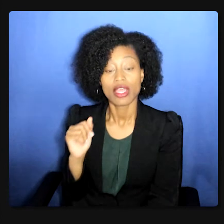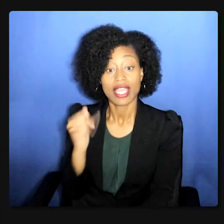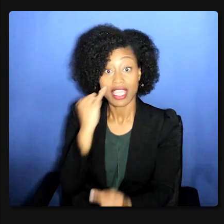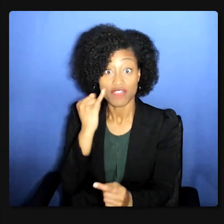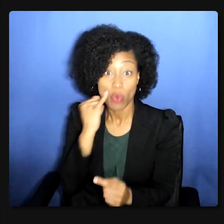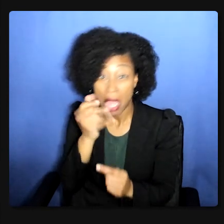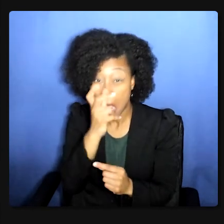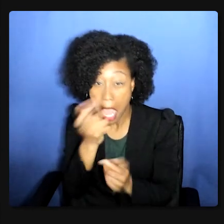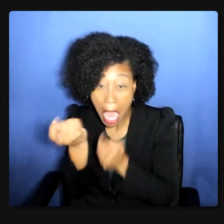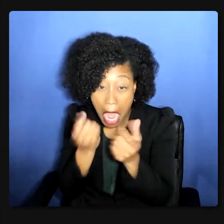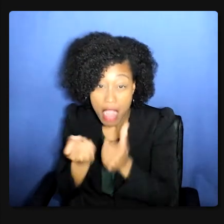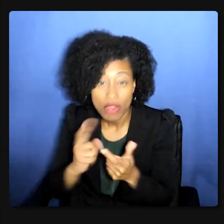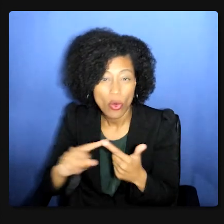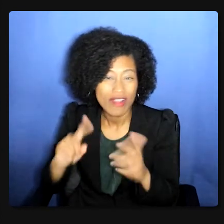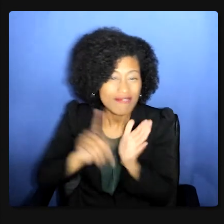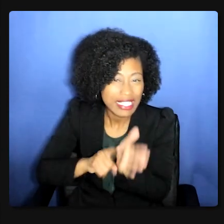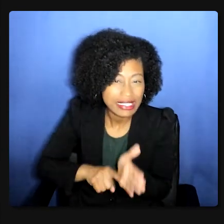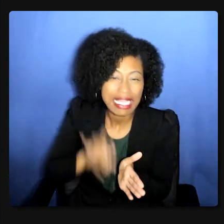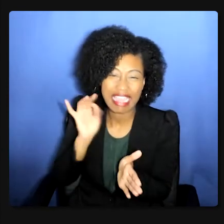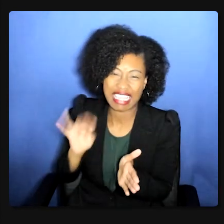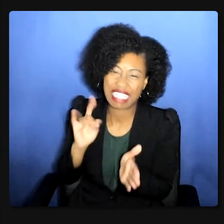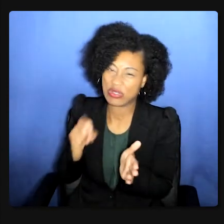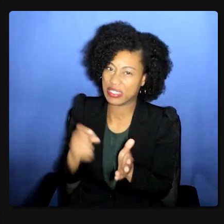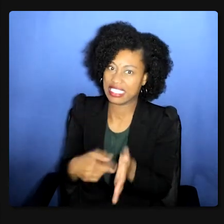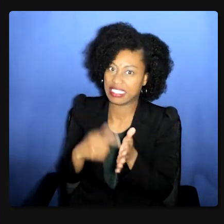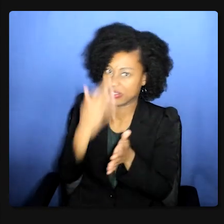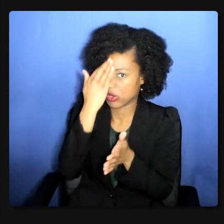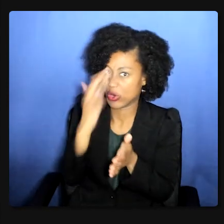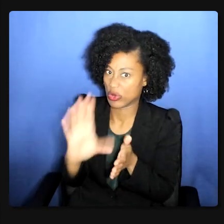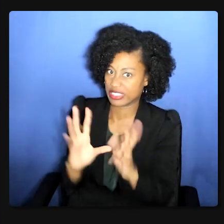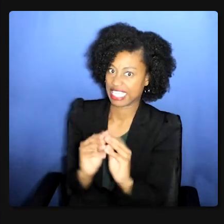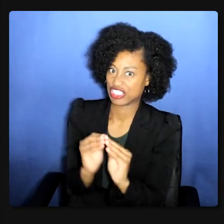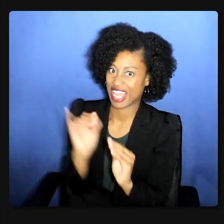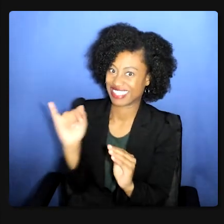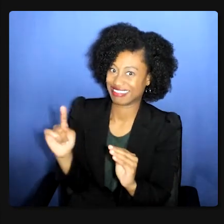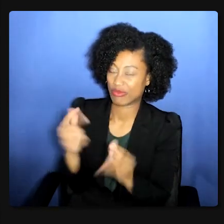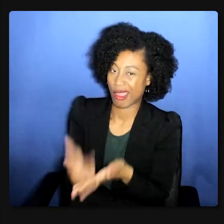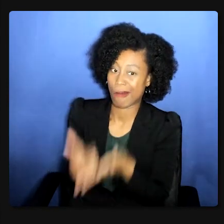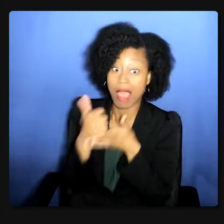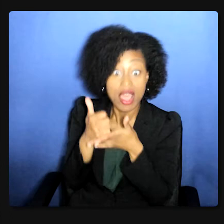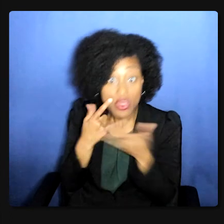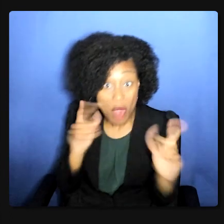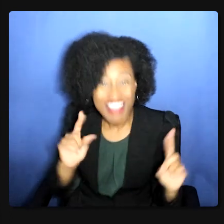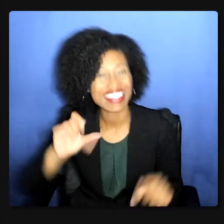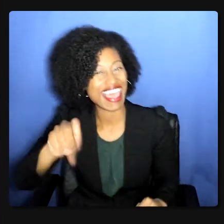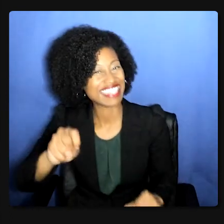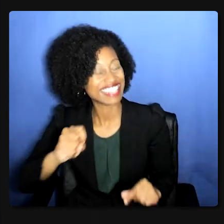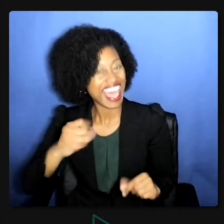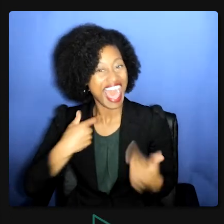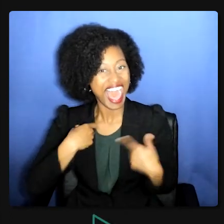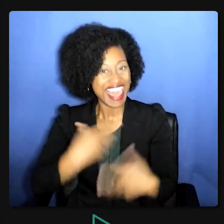So if you want to debug and investigate, you will know which session, you know, the issue happened. [Amie] So I got back... -[Dimitris] Oh look, it worked.